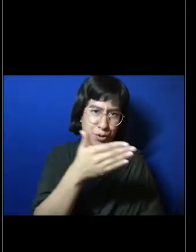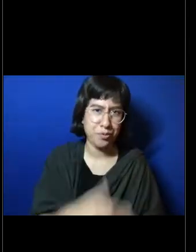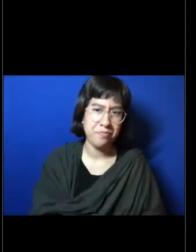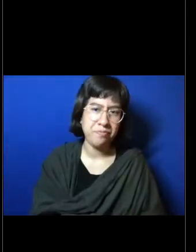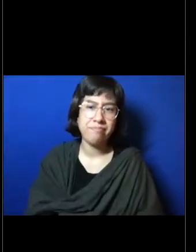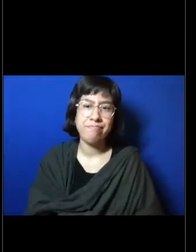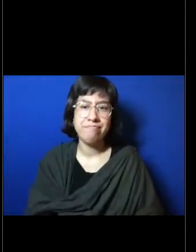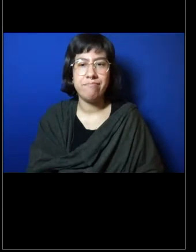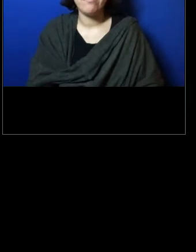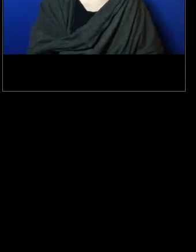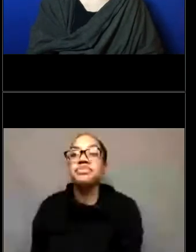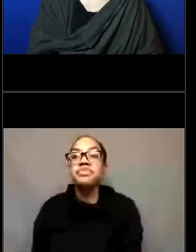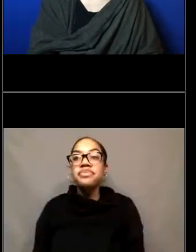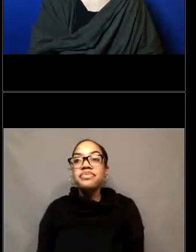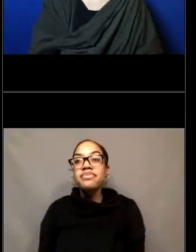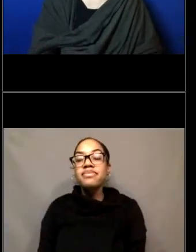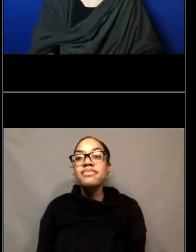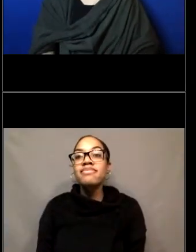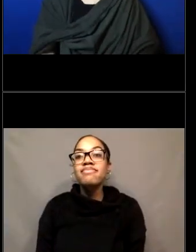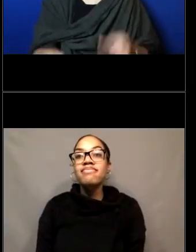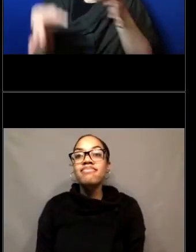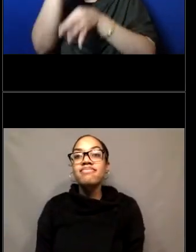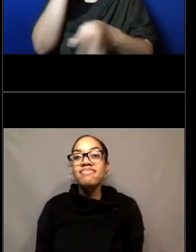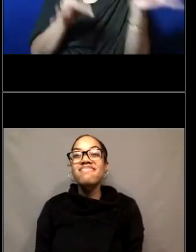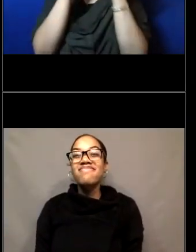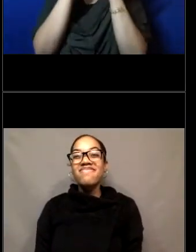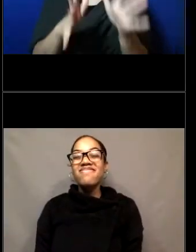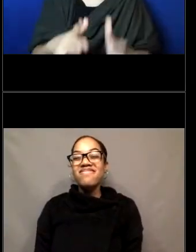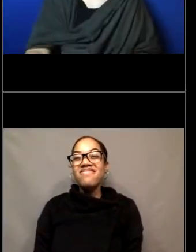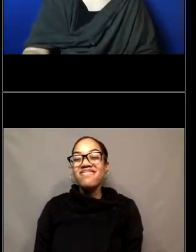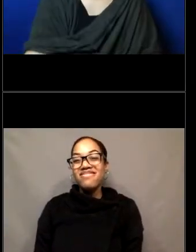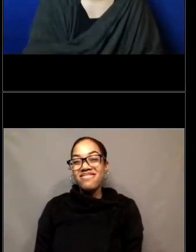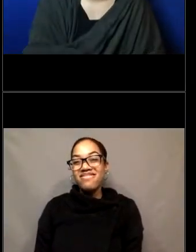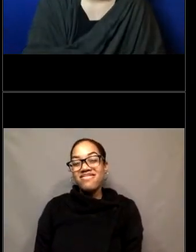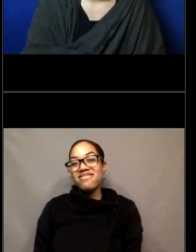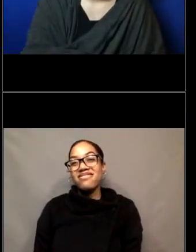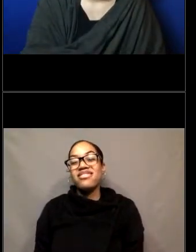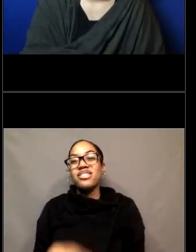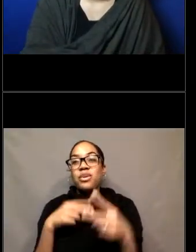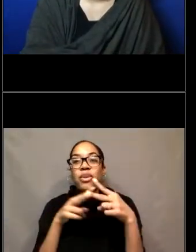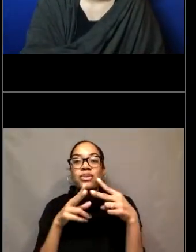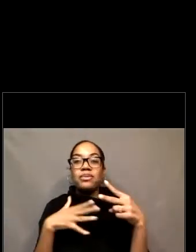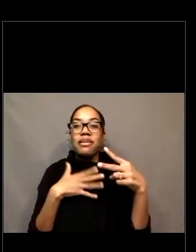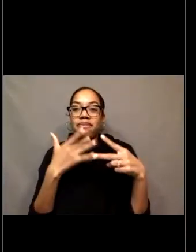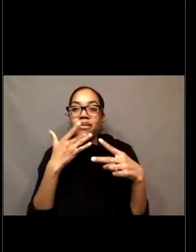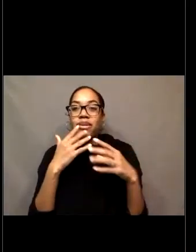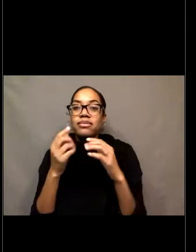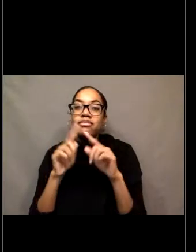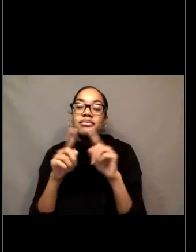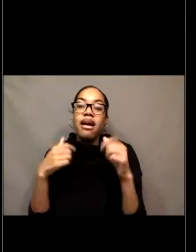So those are probably two of my favorites, but there are many others that are all sort of equally amazing.